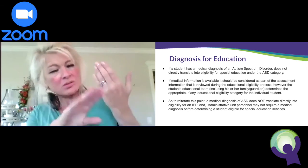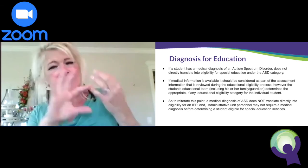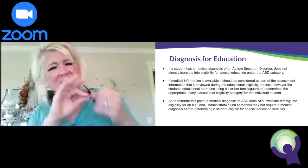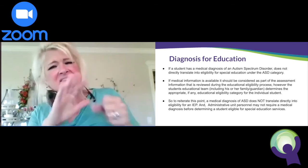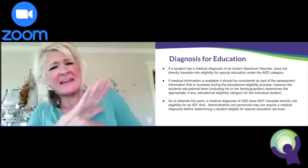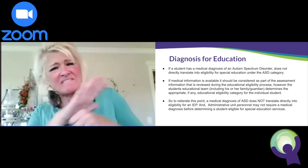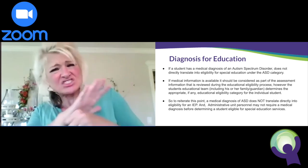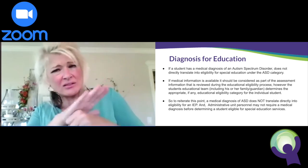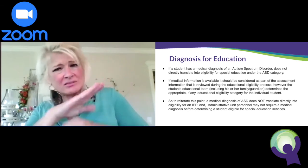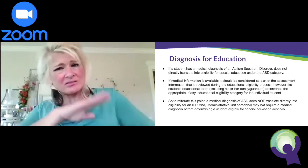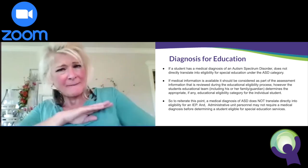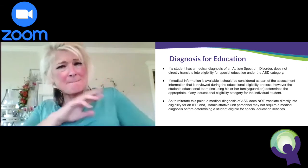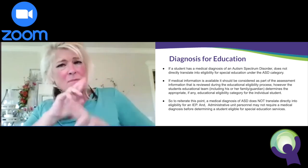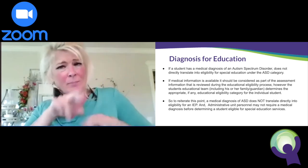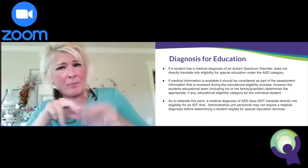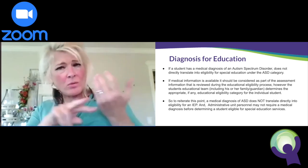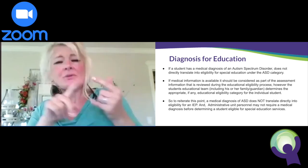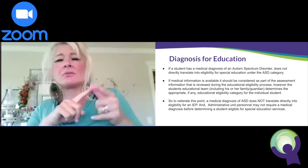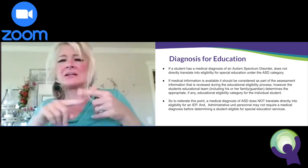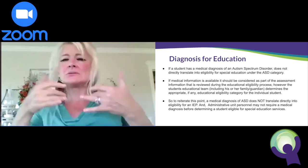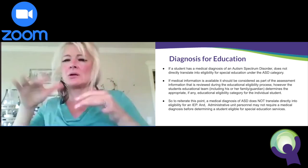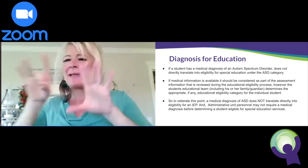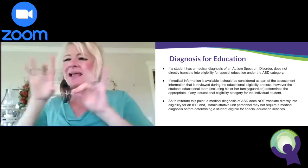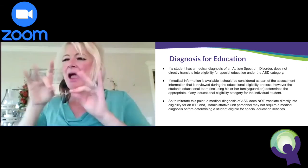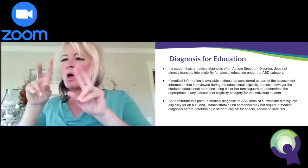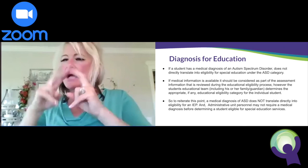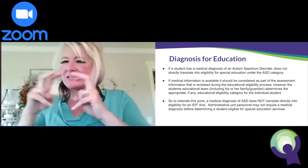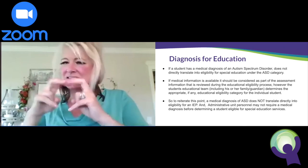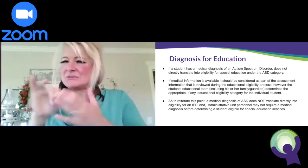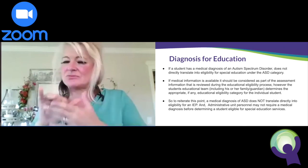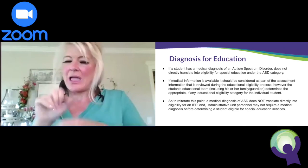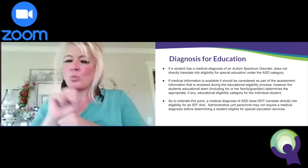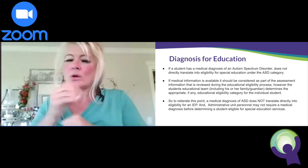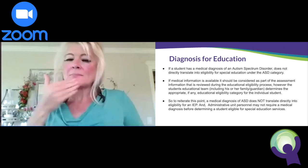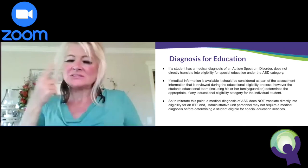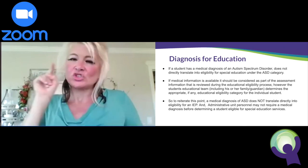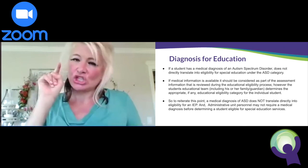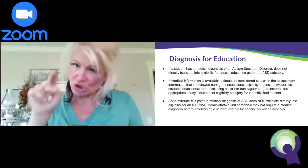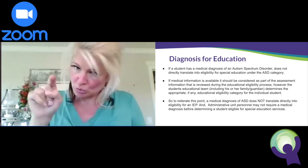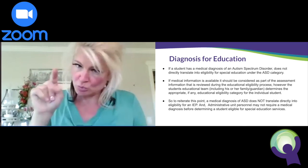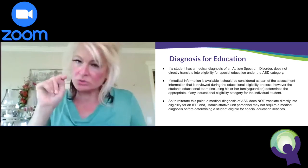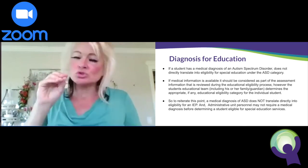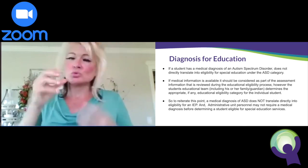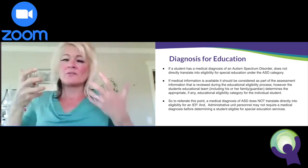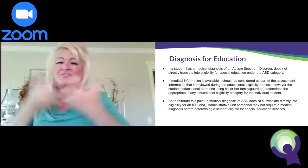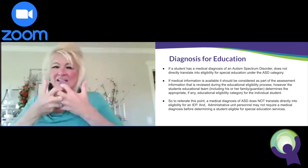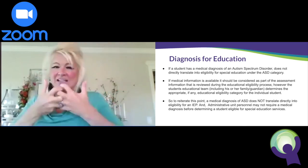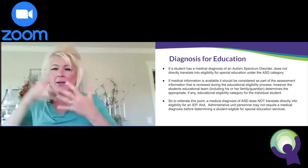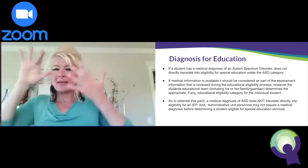ask where the report is, to see if it's a a good report. Look at the assessment and